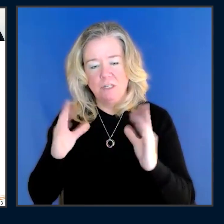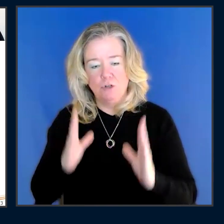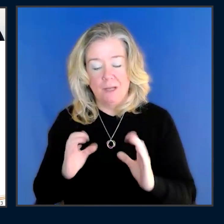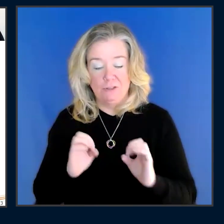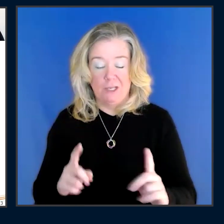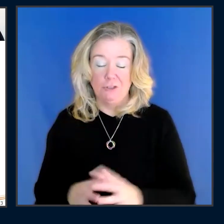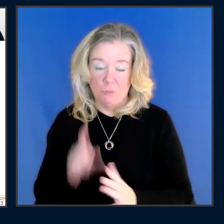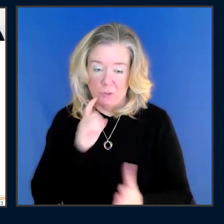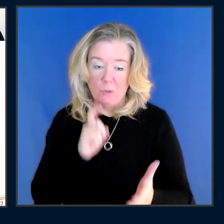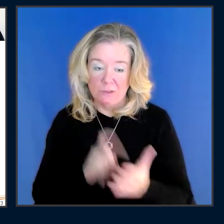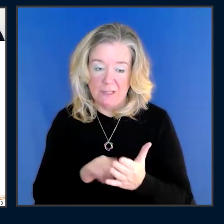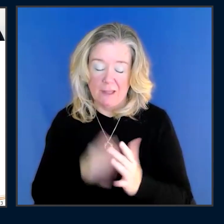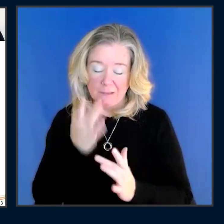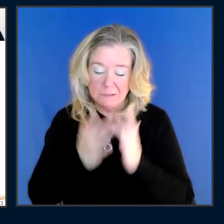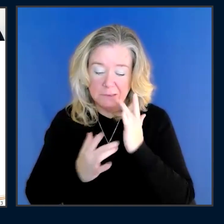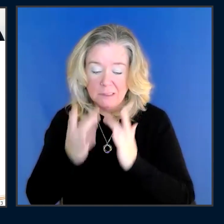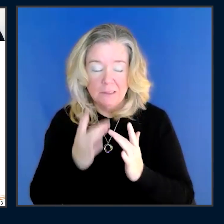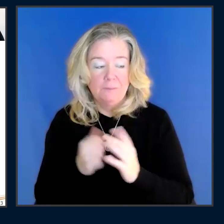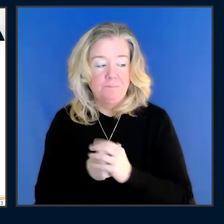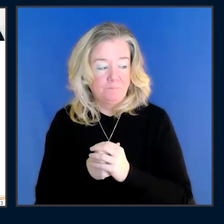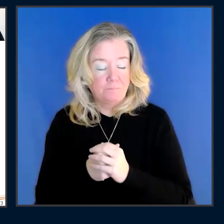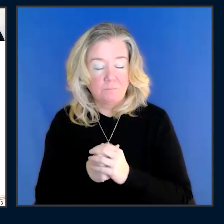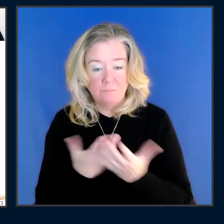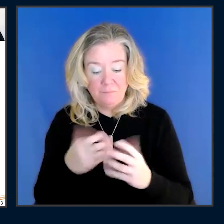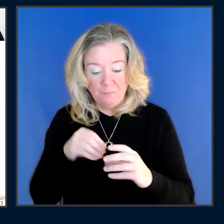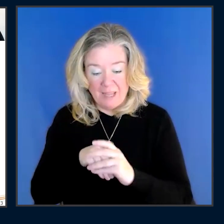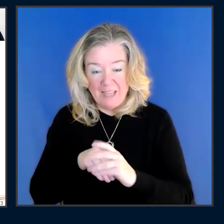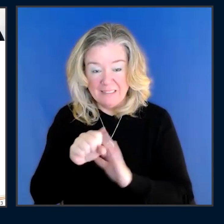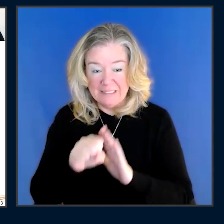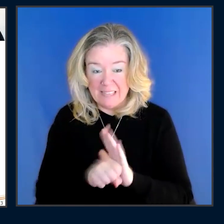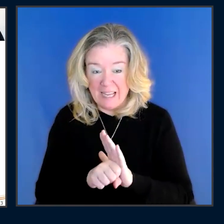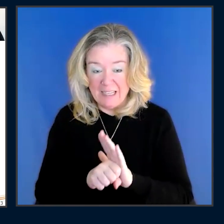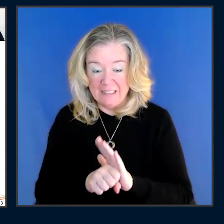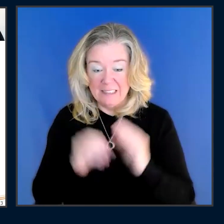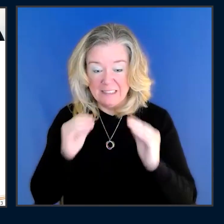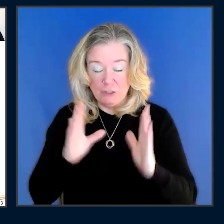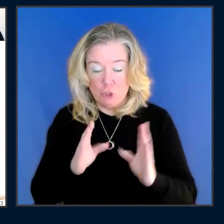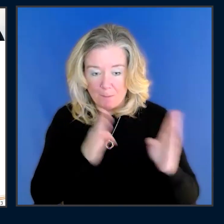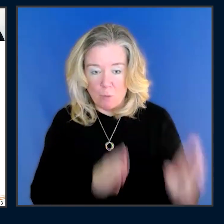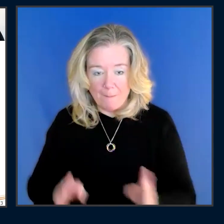to teacher education. There is no in-state teacher preparation program